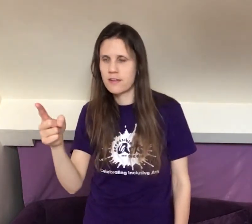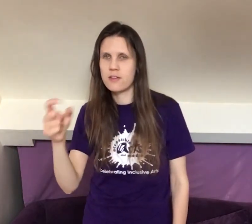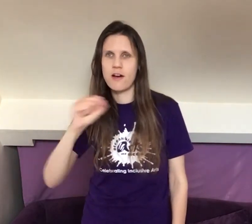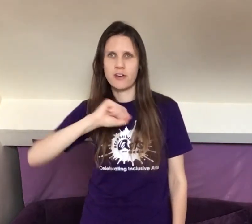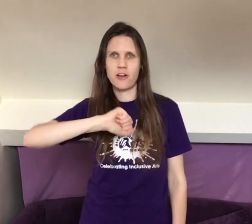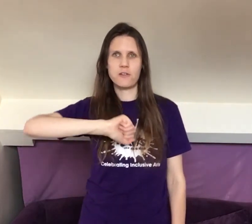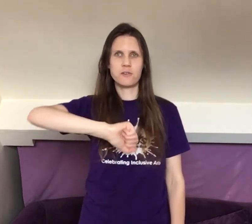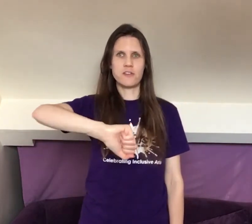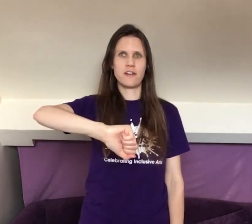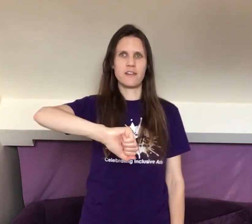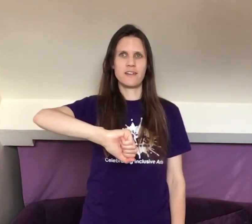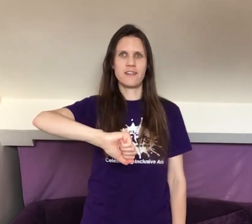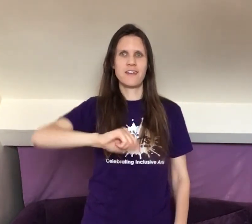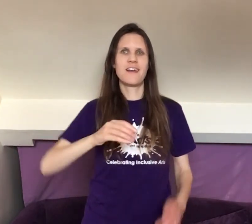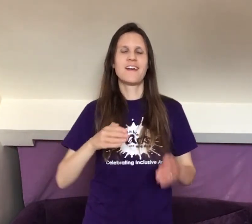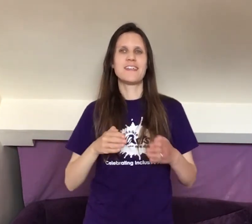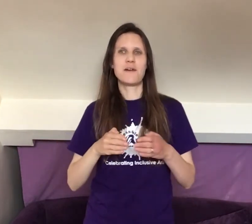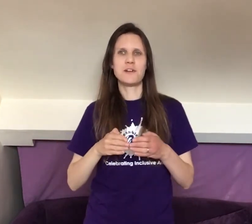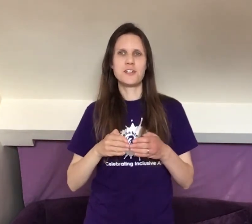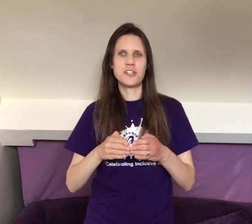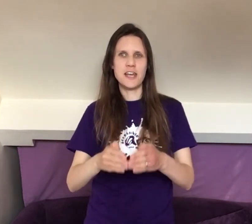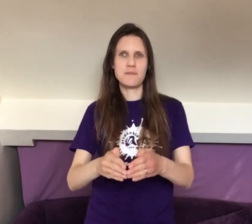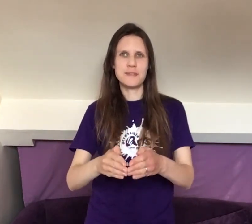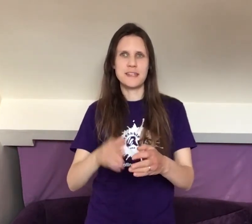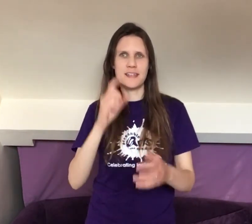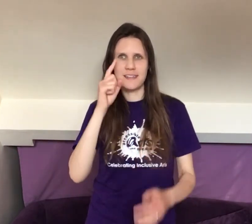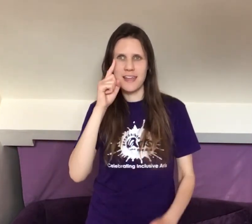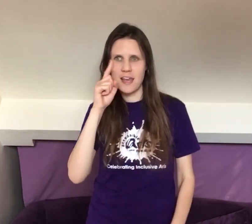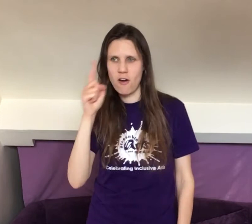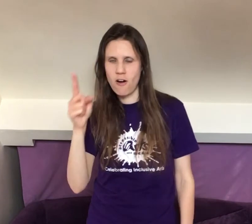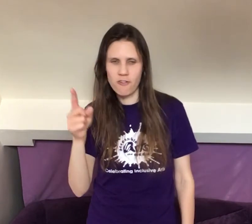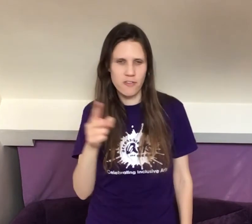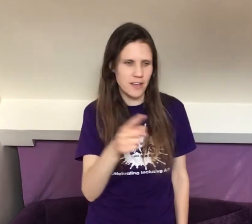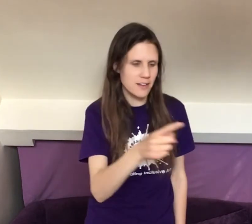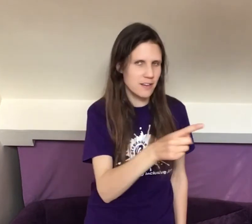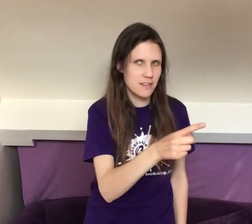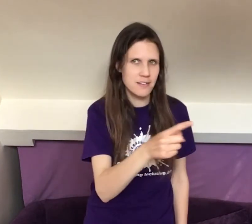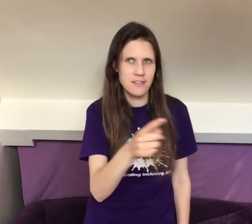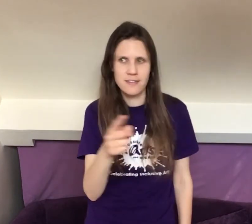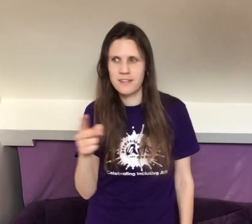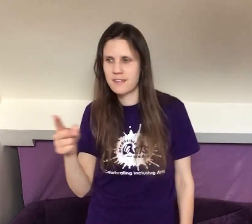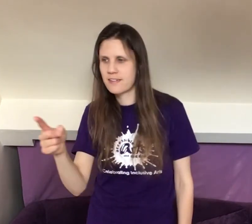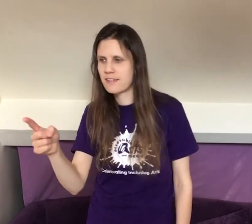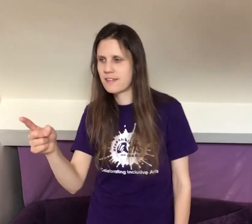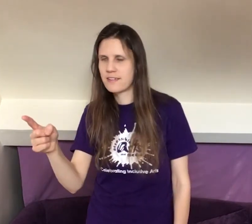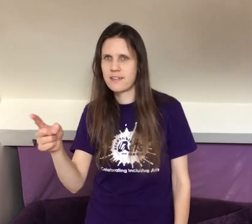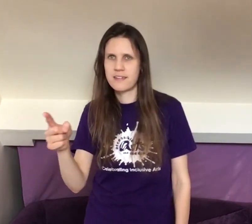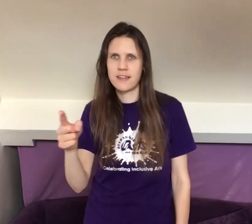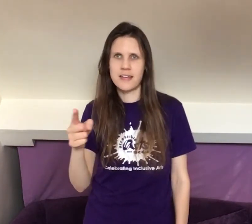You have a go – your turn. There were ships in the offing.